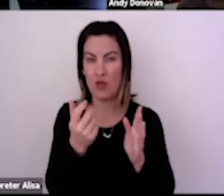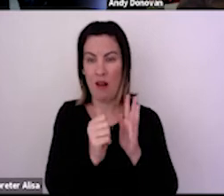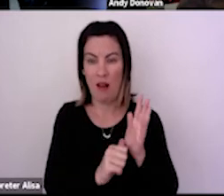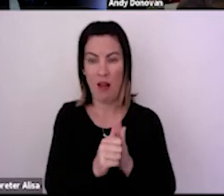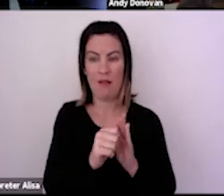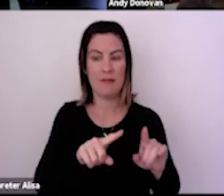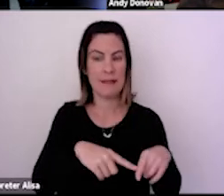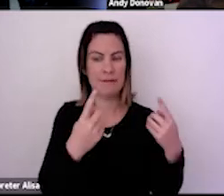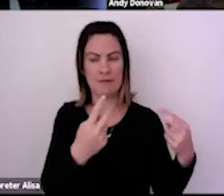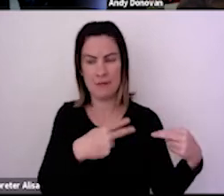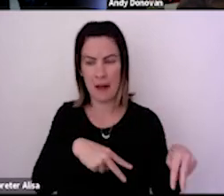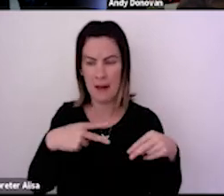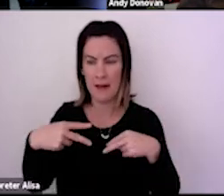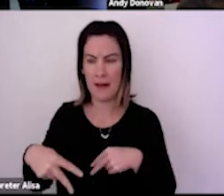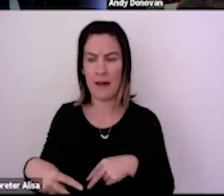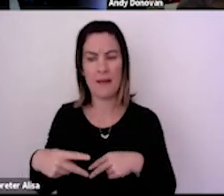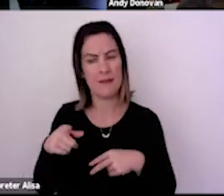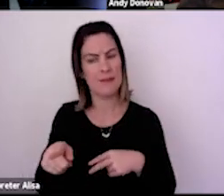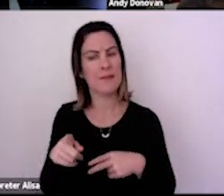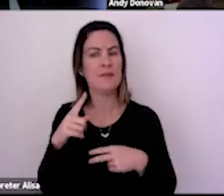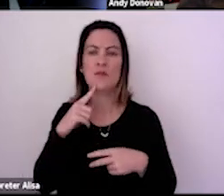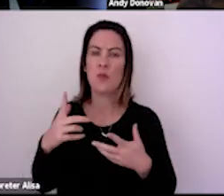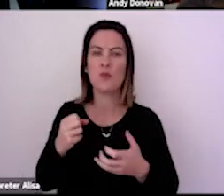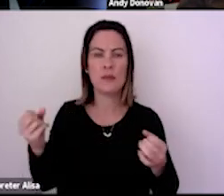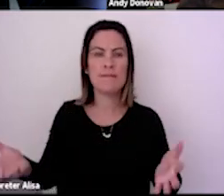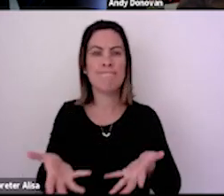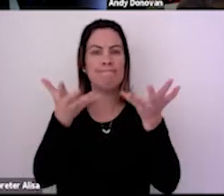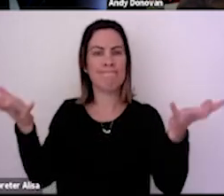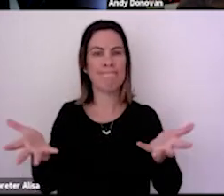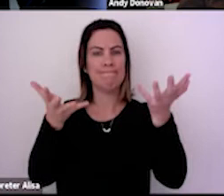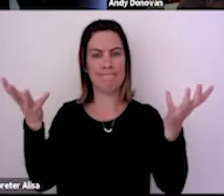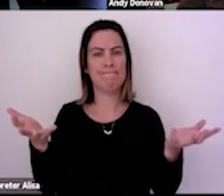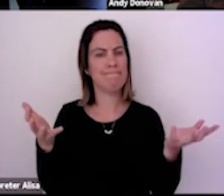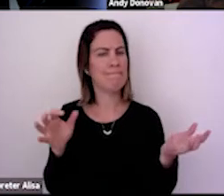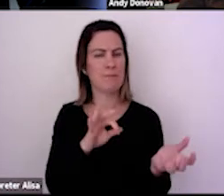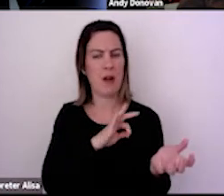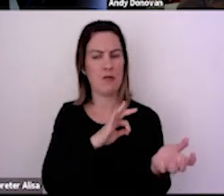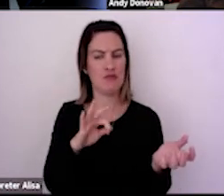onrative and uplifting without being superficial. That feels right.